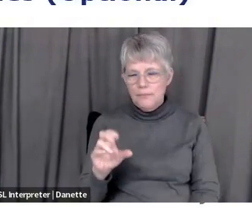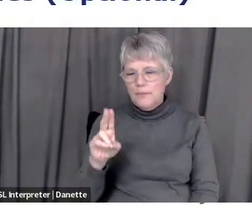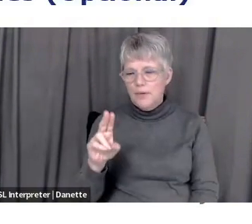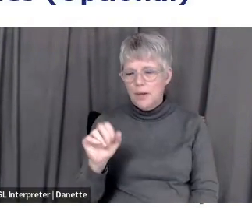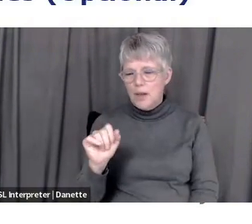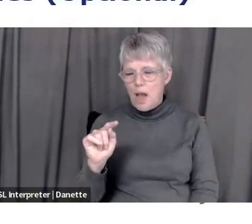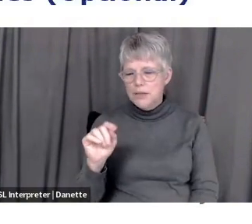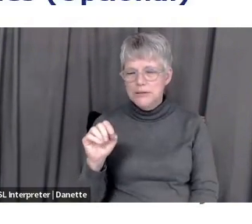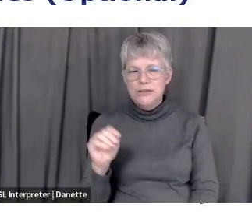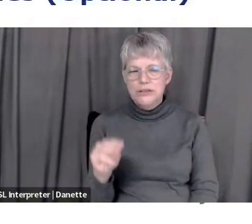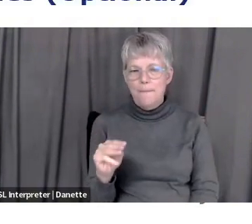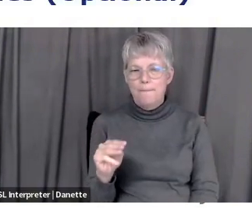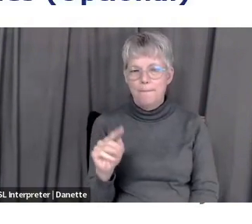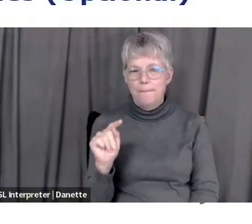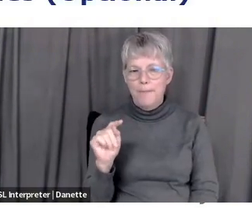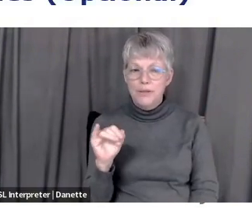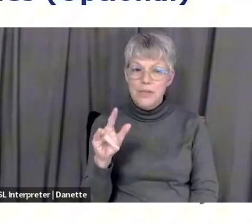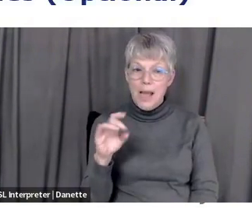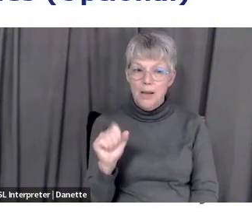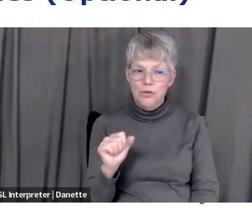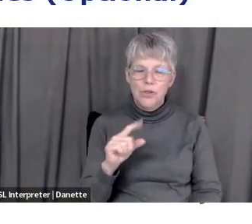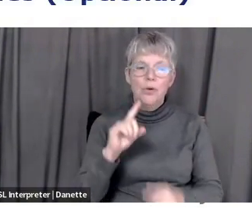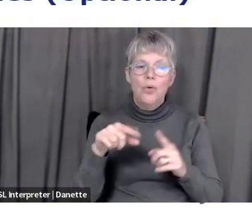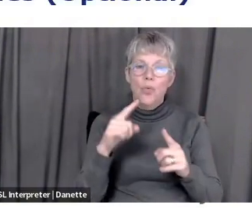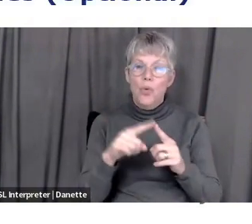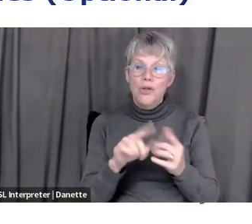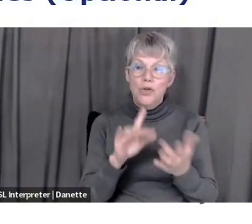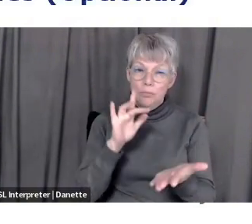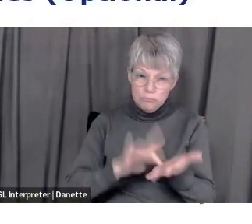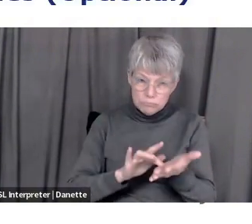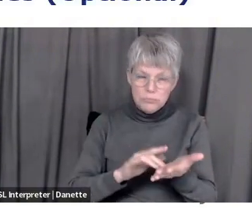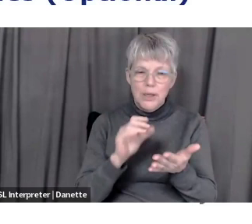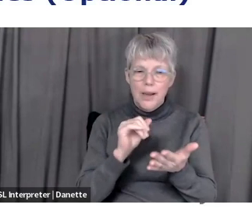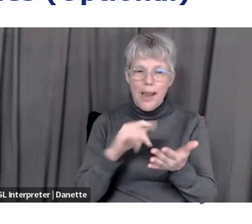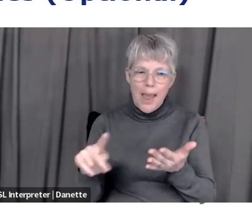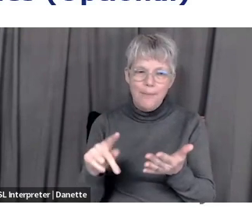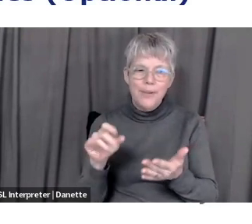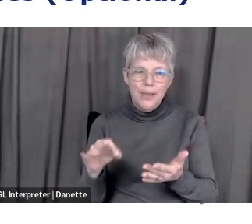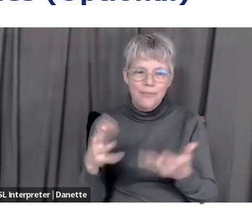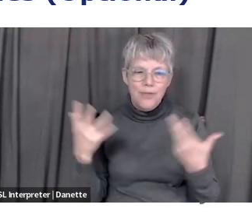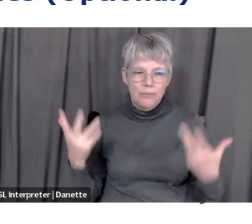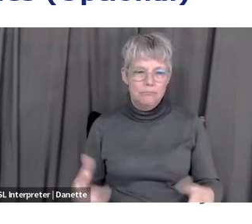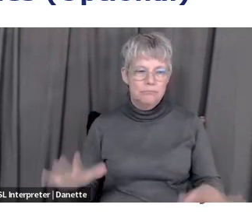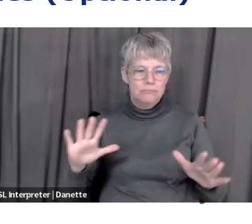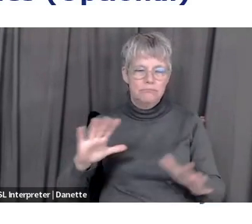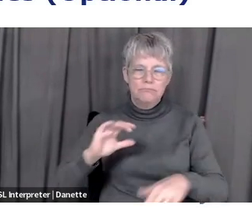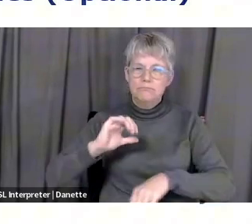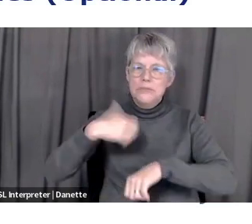We can add custom tiles. So you will see when you enter the app if there's custom tiles set up.